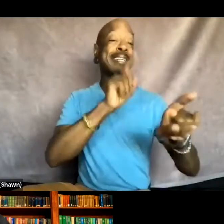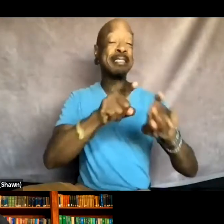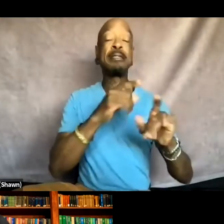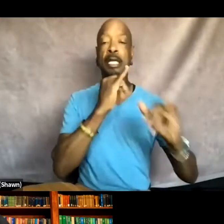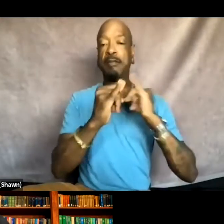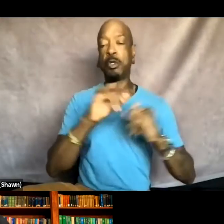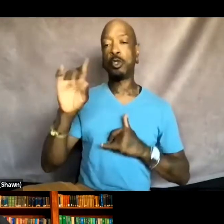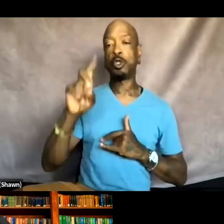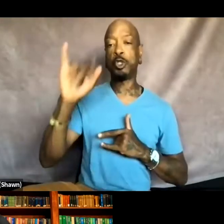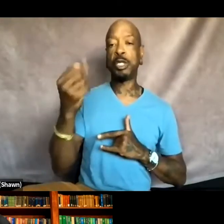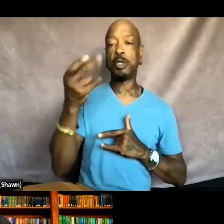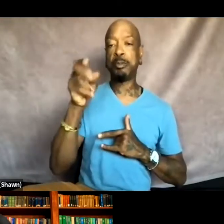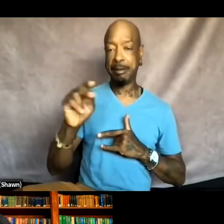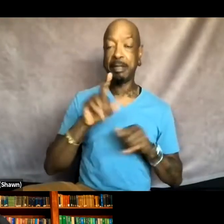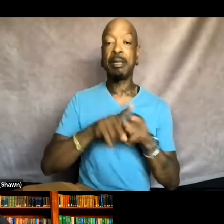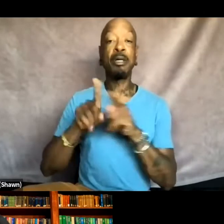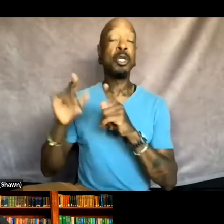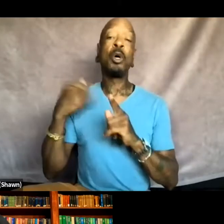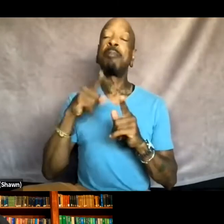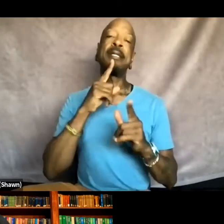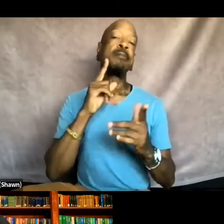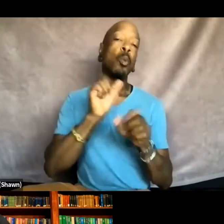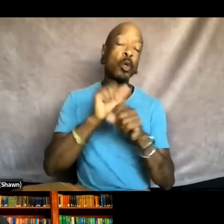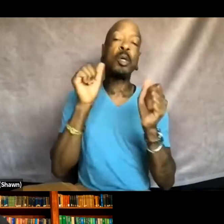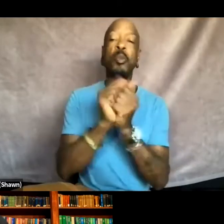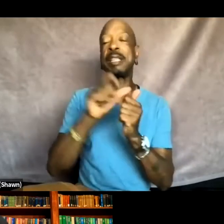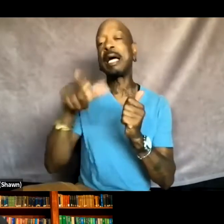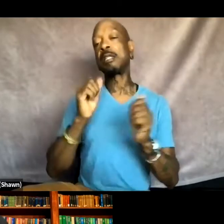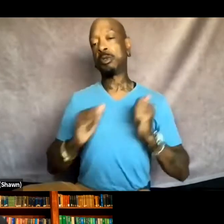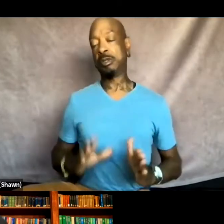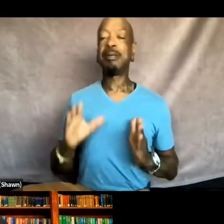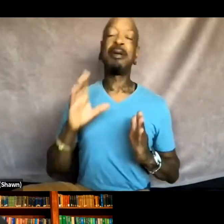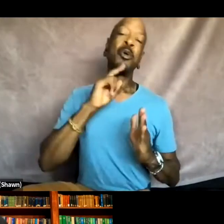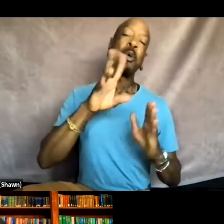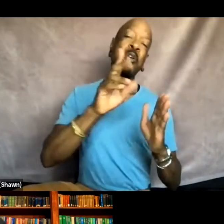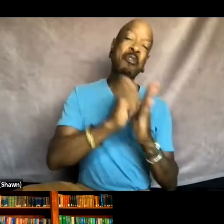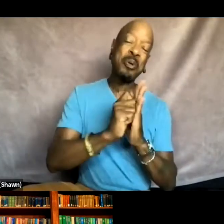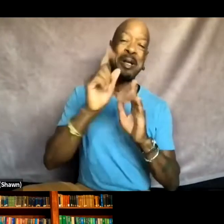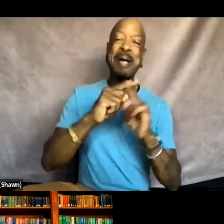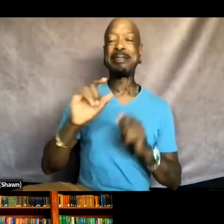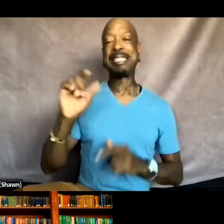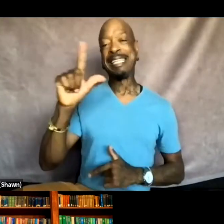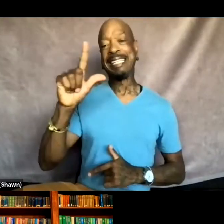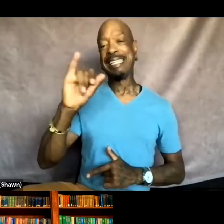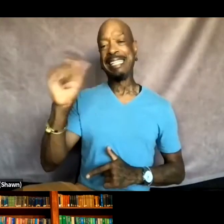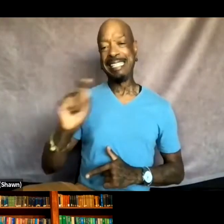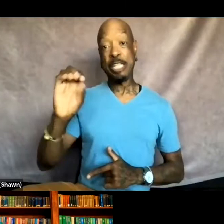posts have been picked up by celebrities like Brie Larson she's written about Lizzo. Nicole Redding (she/her): Her work has been praised for giving a relatable voice to the